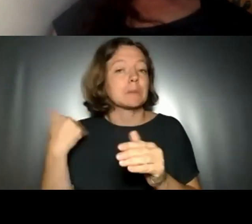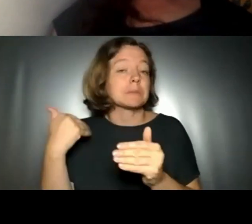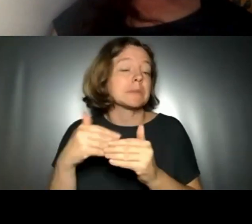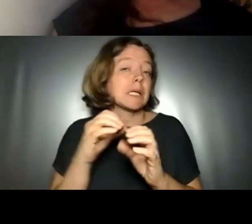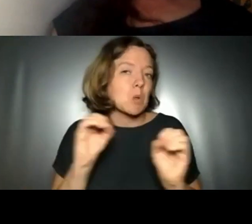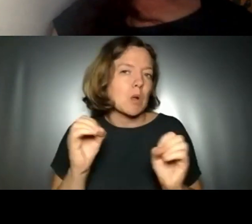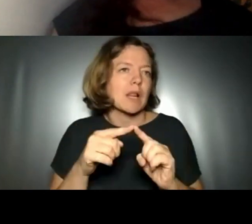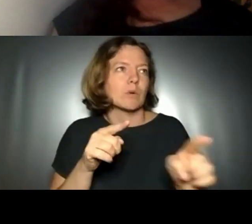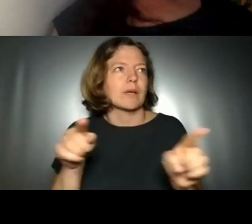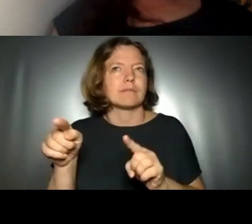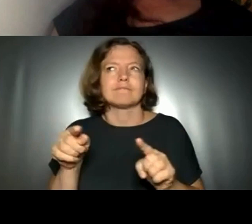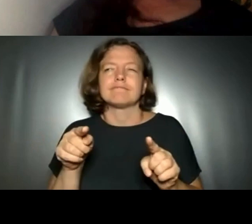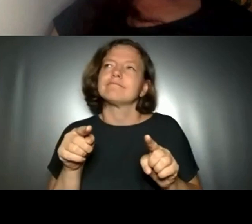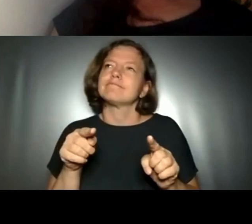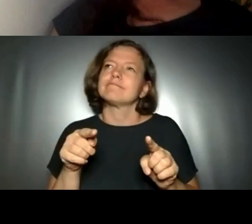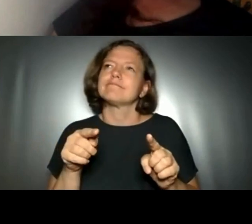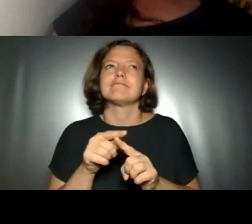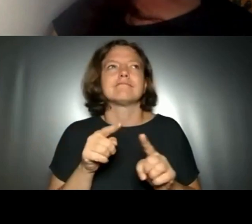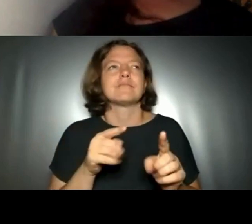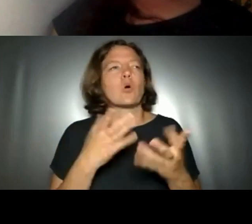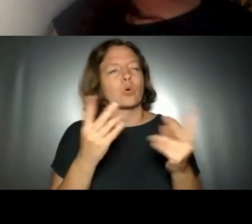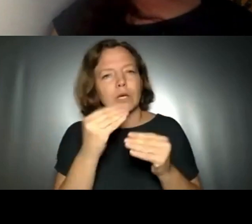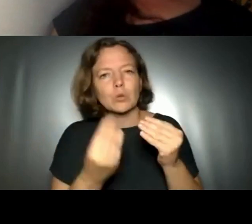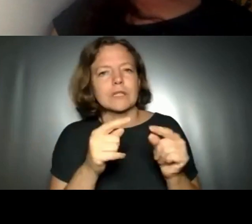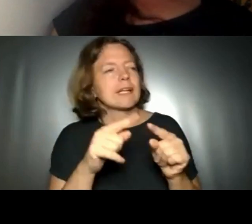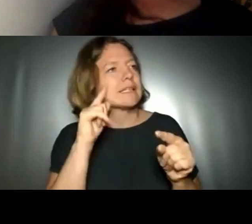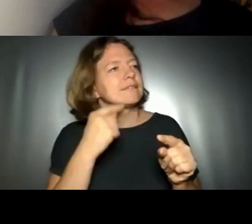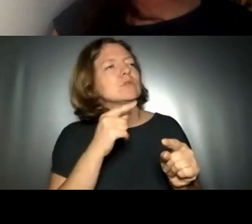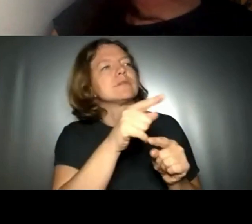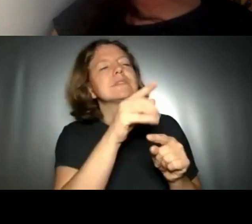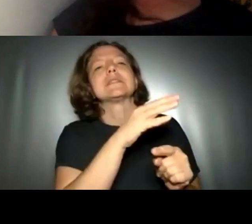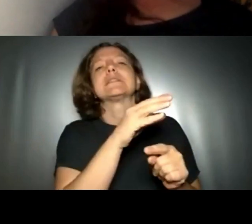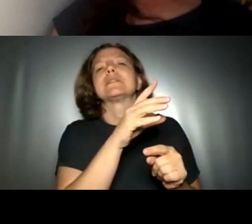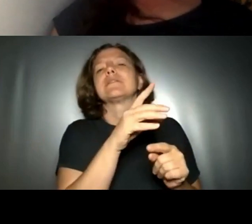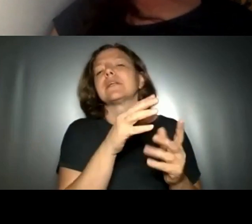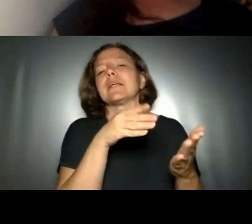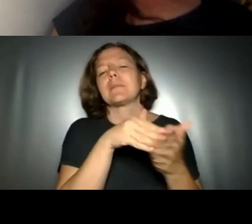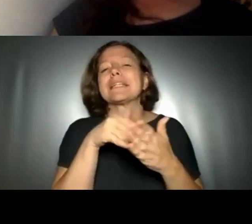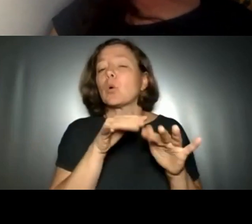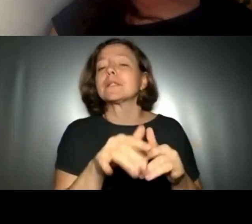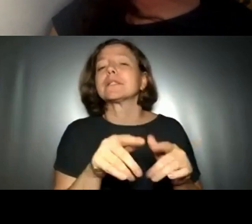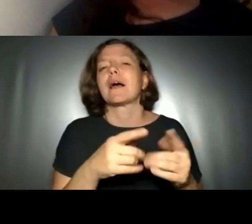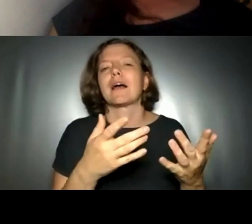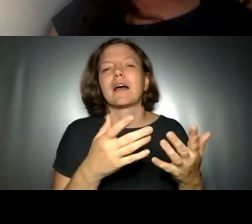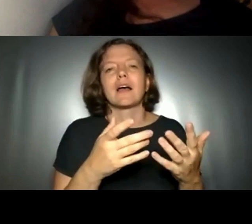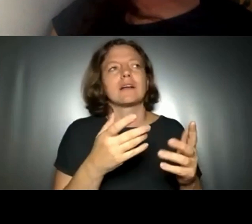whose disability I knew about as not all disabilities are visible or otherwise directly clear.